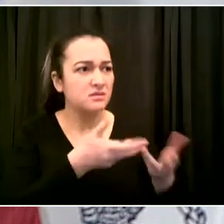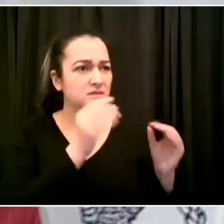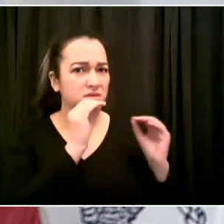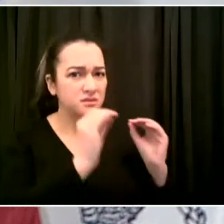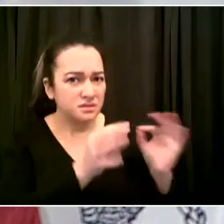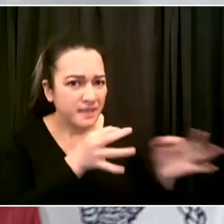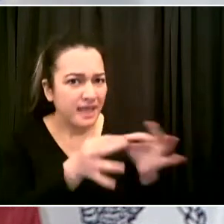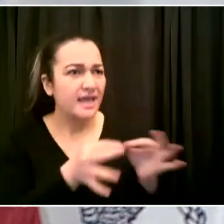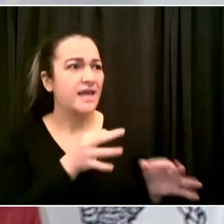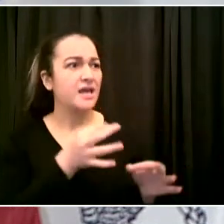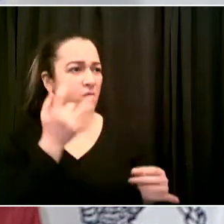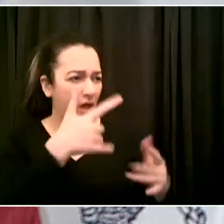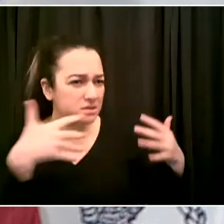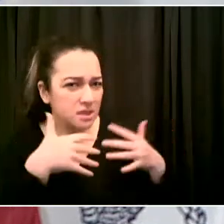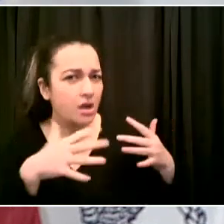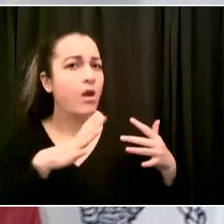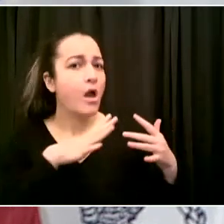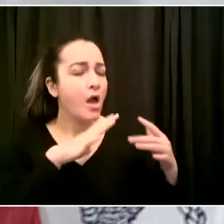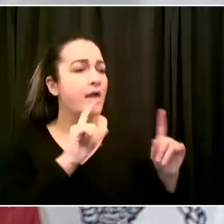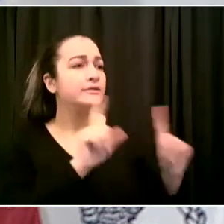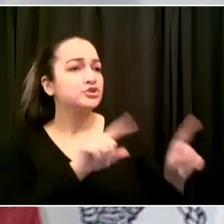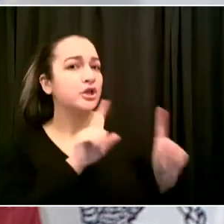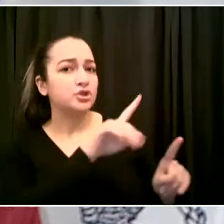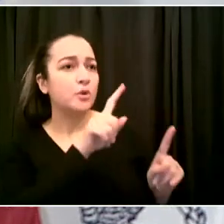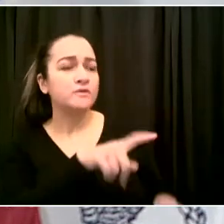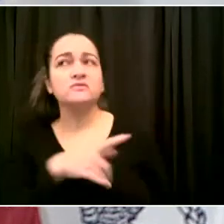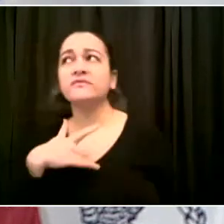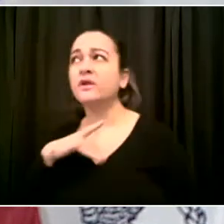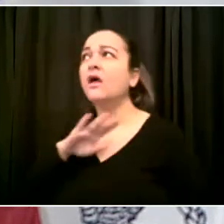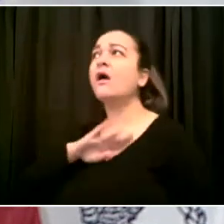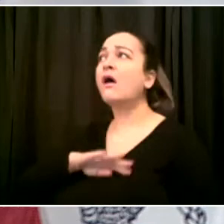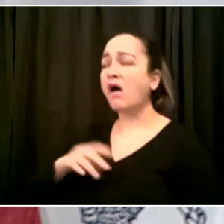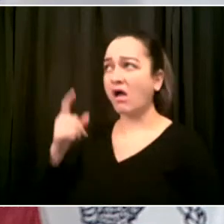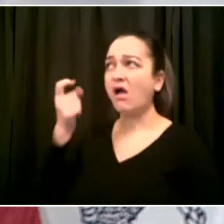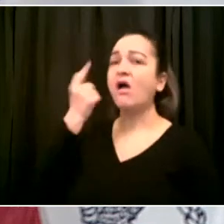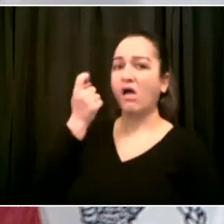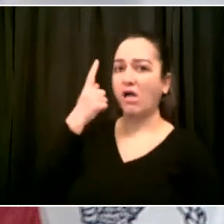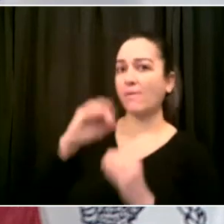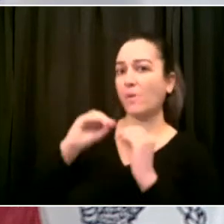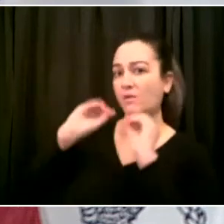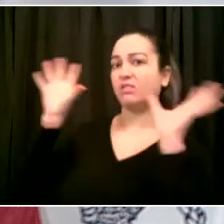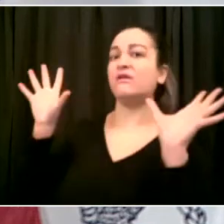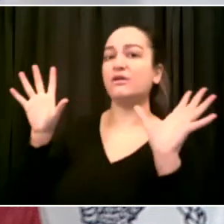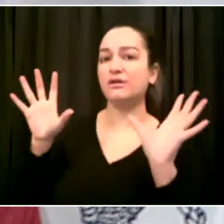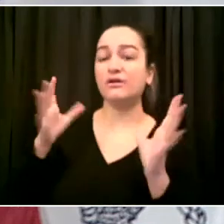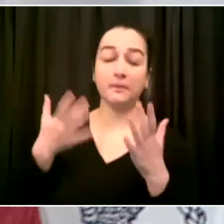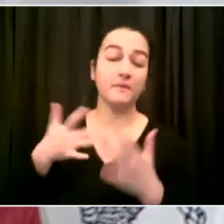SOMETHING WE WANT TO ANSWER, RRASESSREU NDA GIVE EVIDENCE, PARTICULARLY